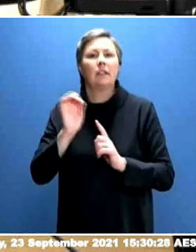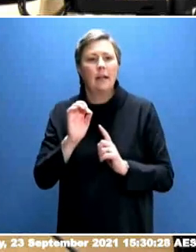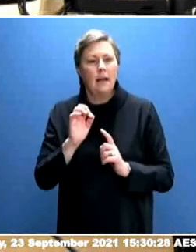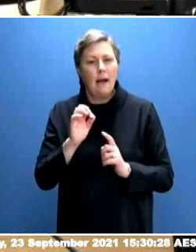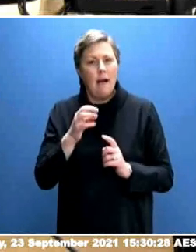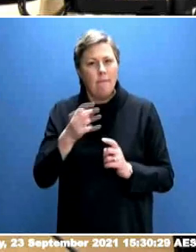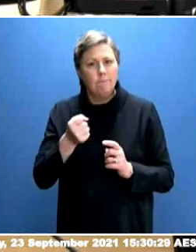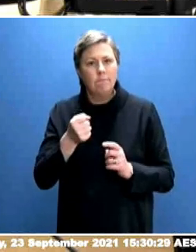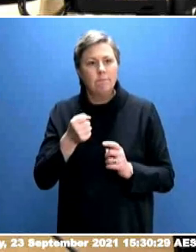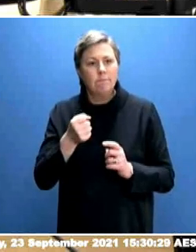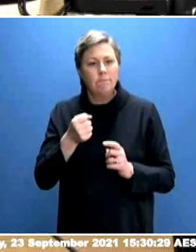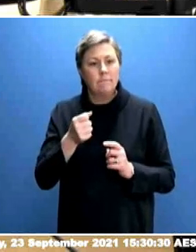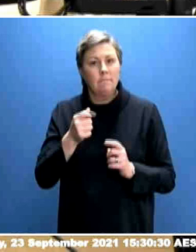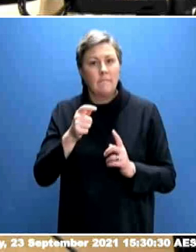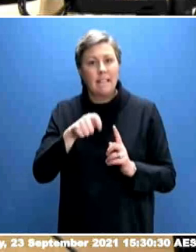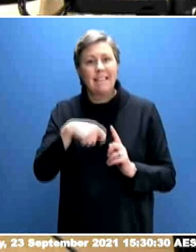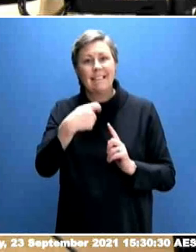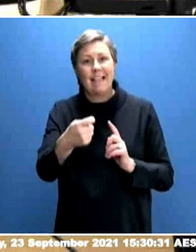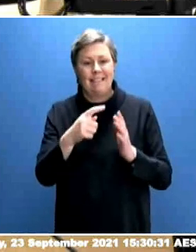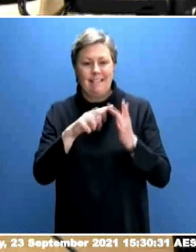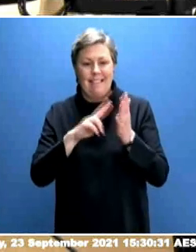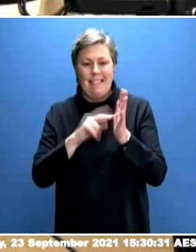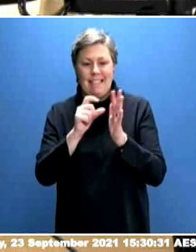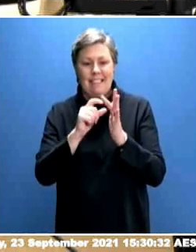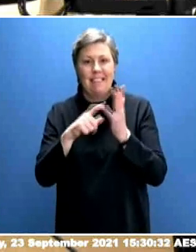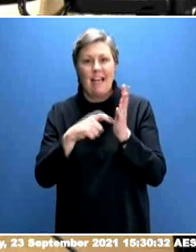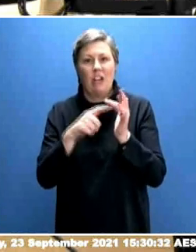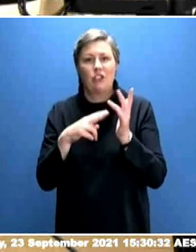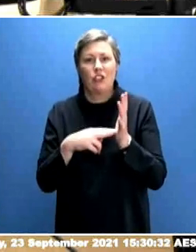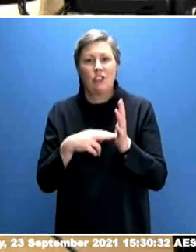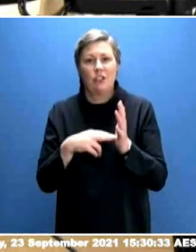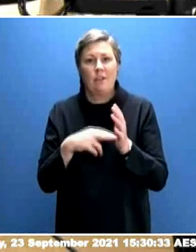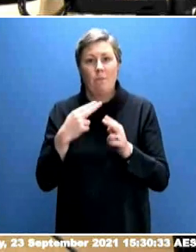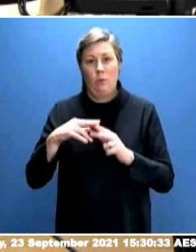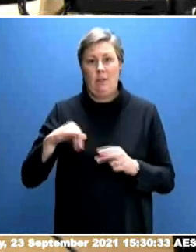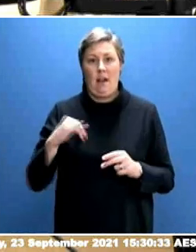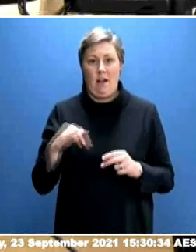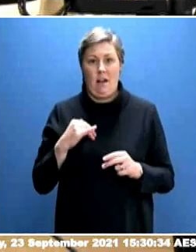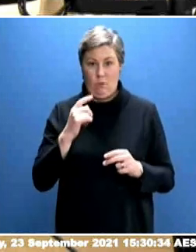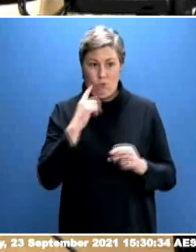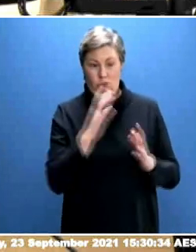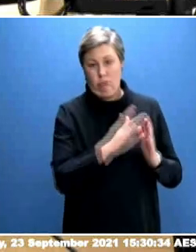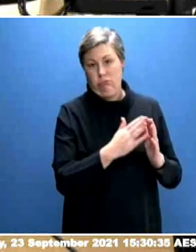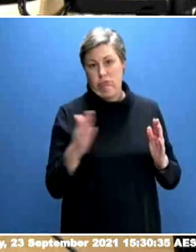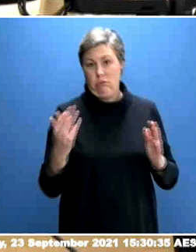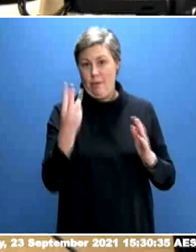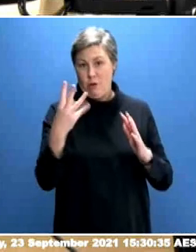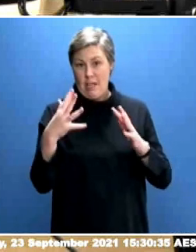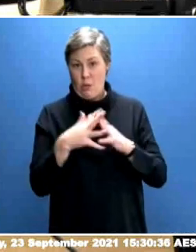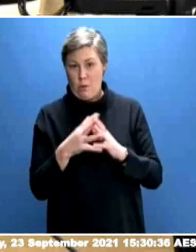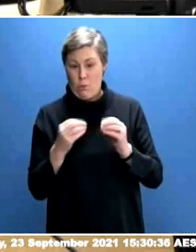The next induction program for staff which will be three weeks run with us, and ACF